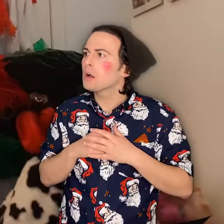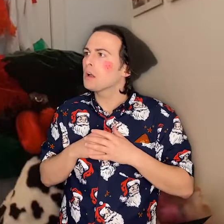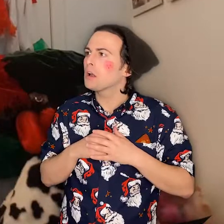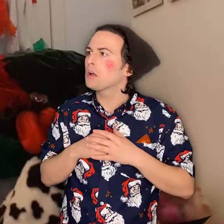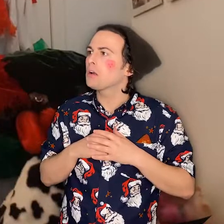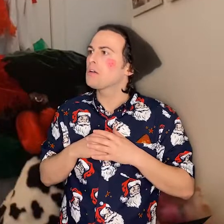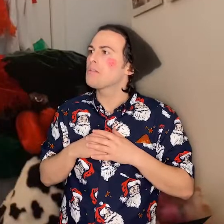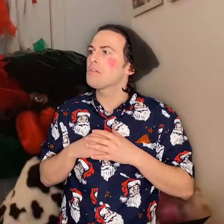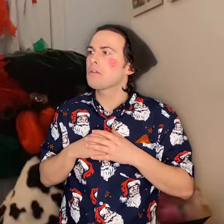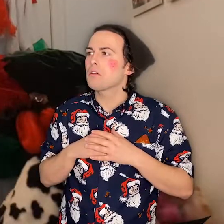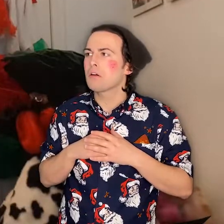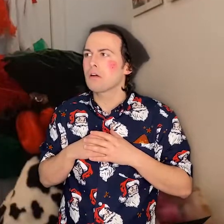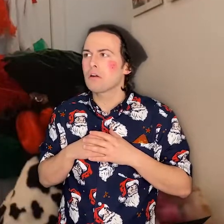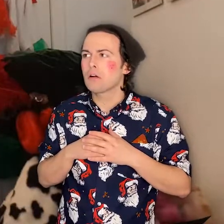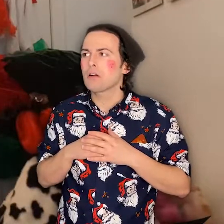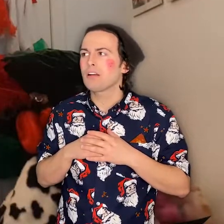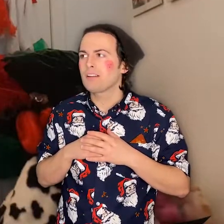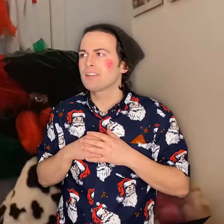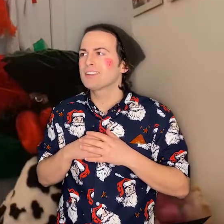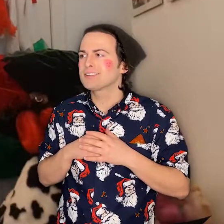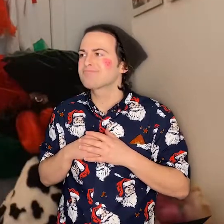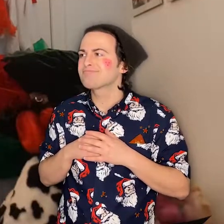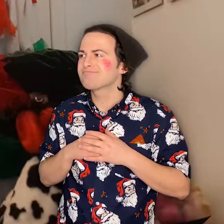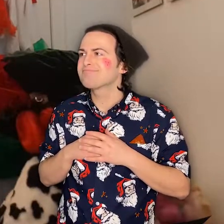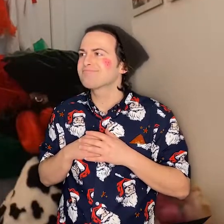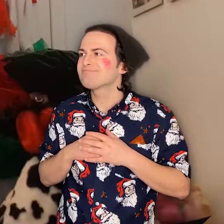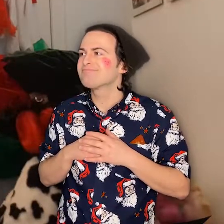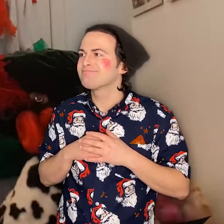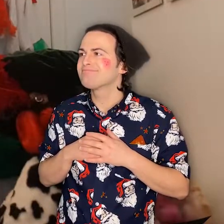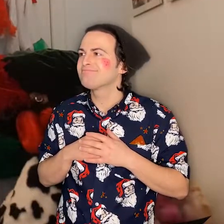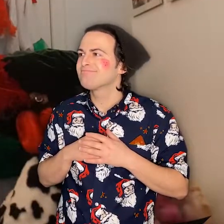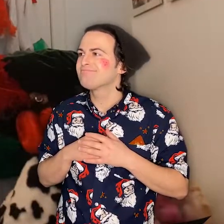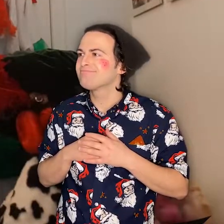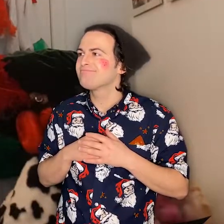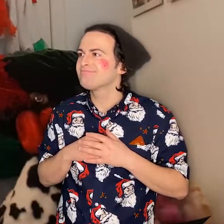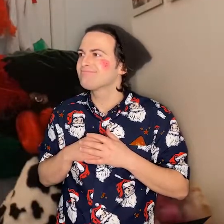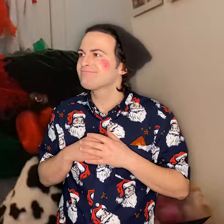life. That’s why I’m so nice and let Belle hang about with us.